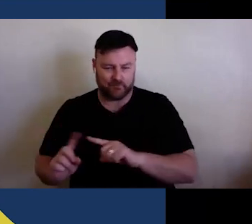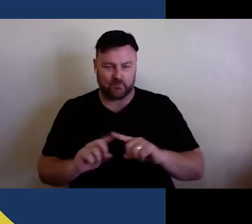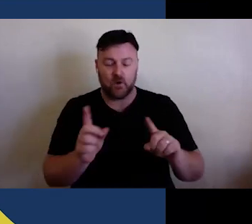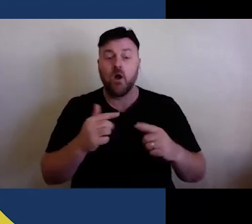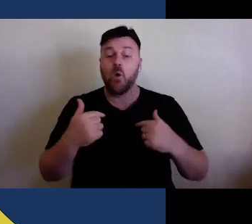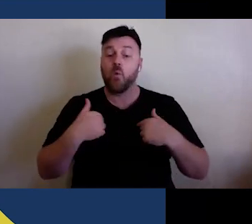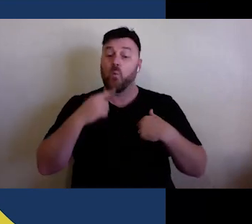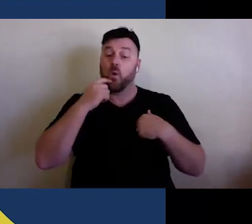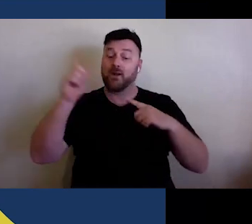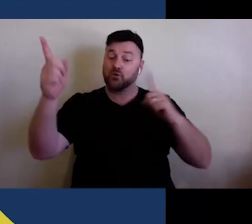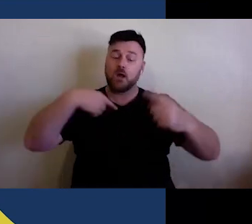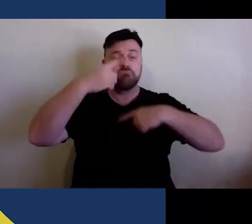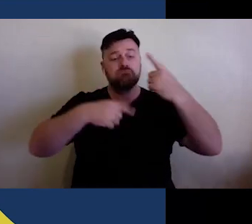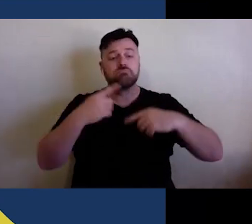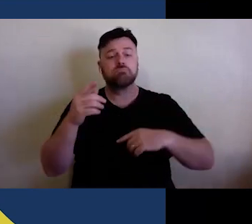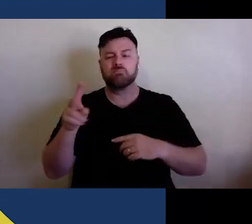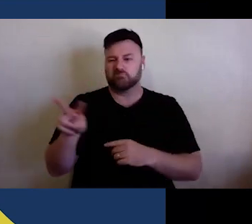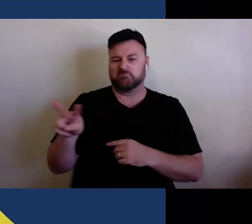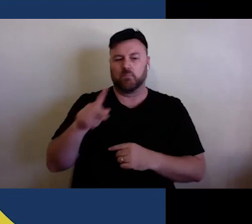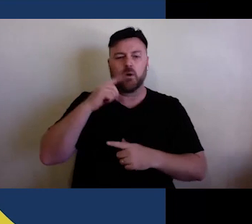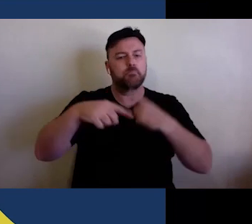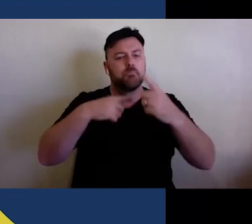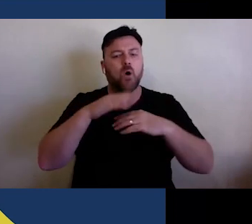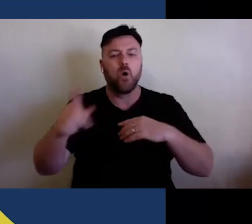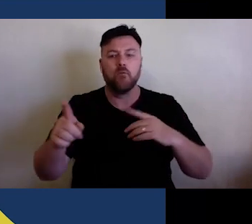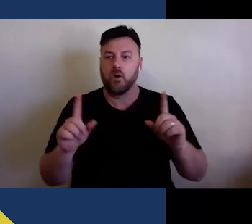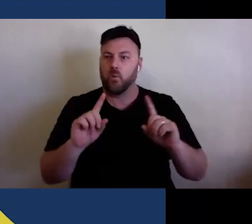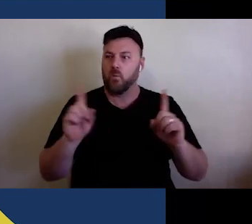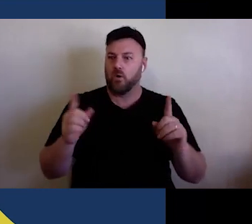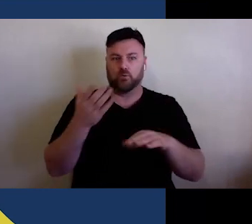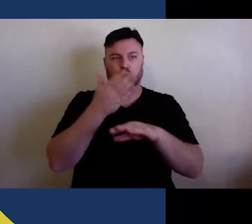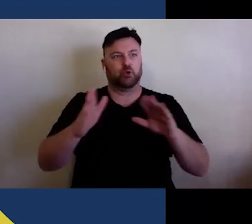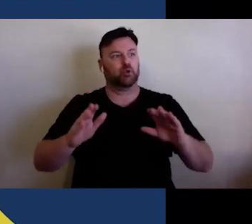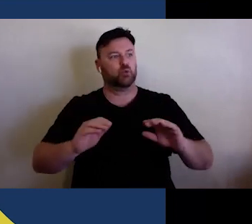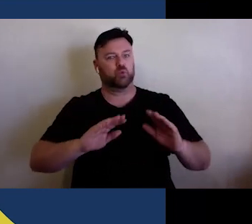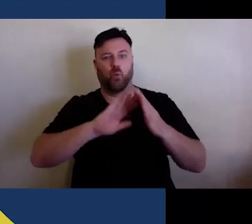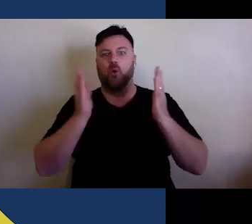digitally adapted world. Tandi will ask us to reflect on what's changed